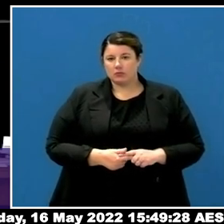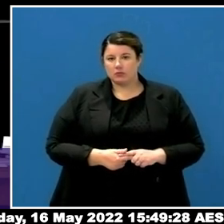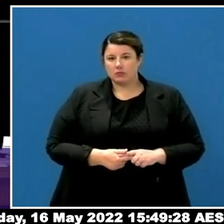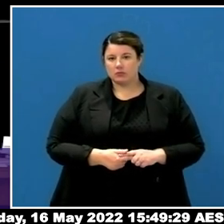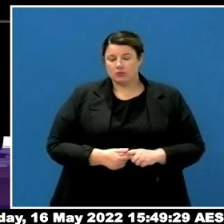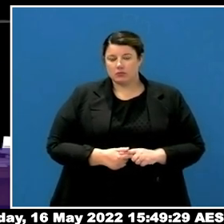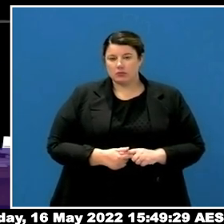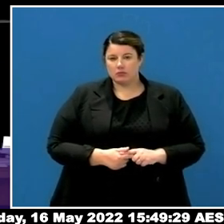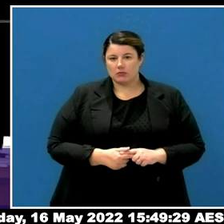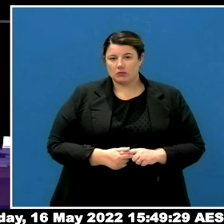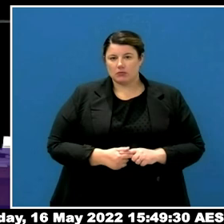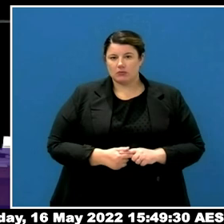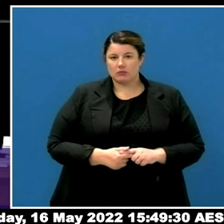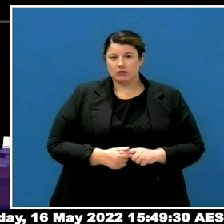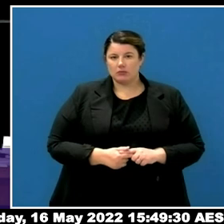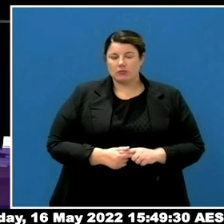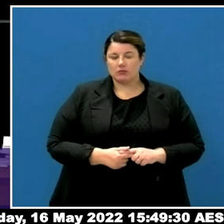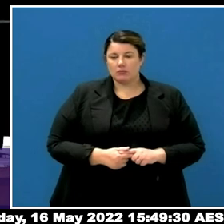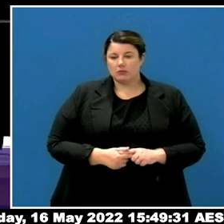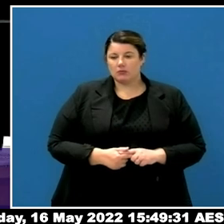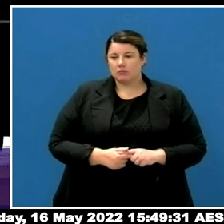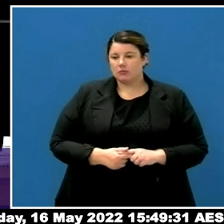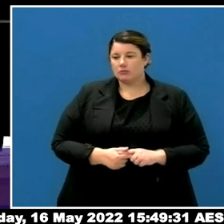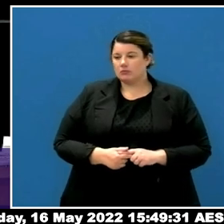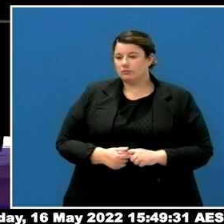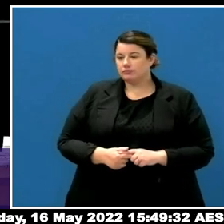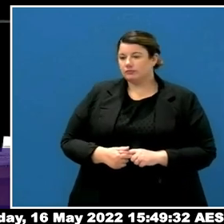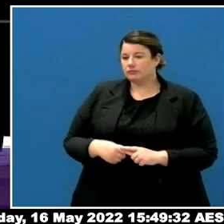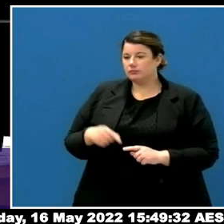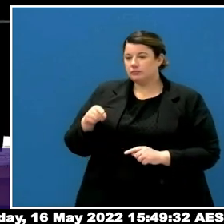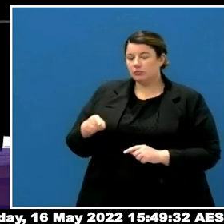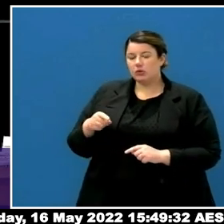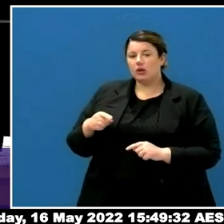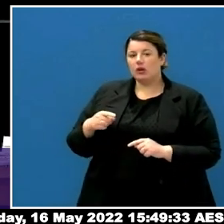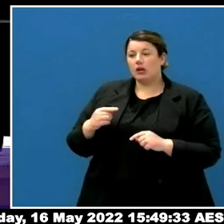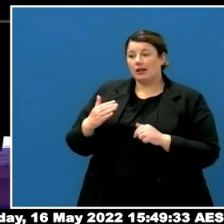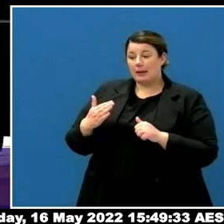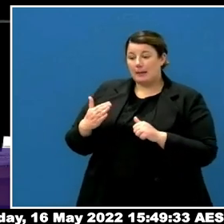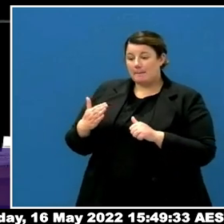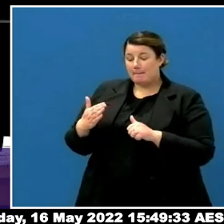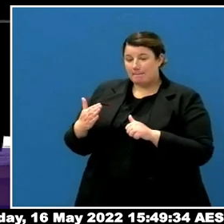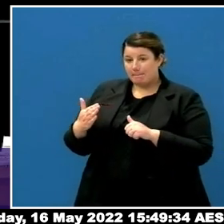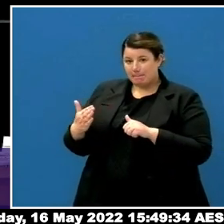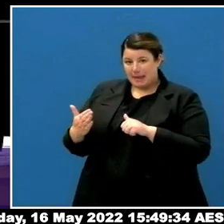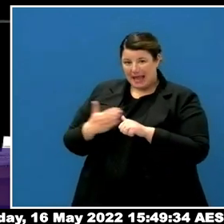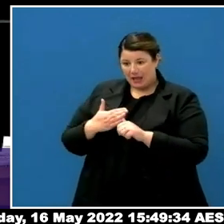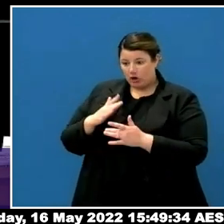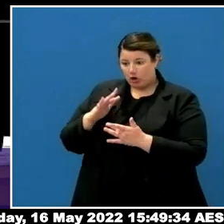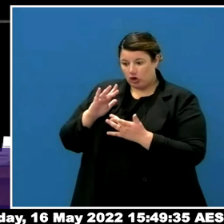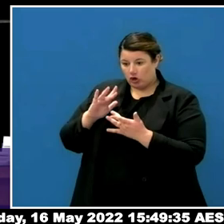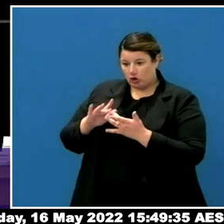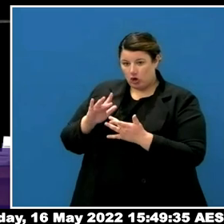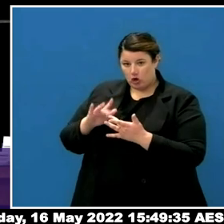The main contact - was the main contact, in terms of the centre and the day program, the Team Leader or Team Leaders?